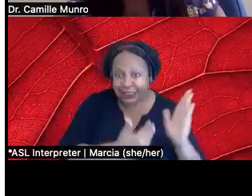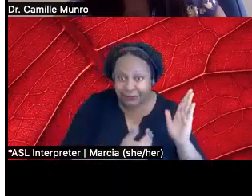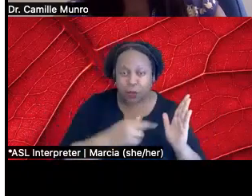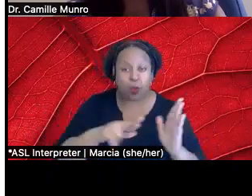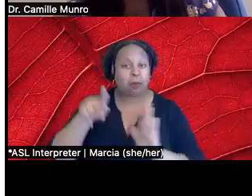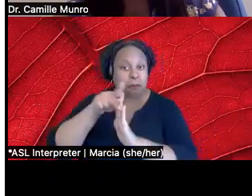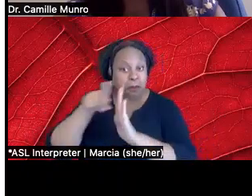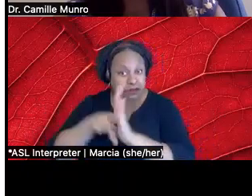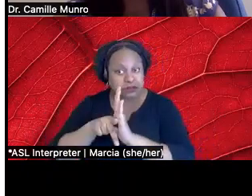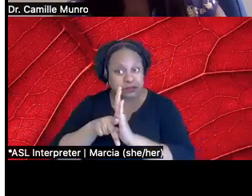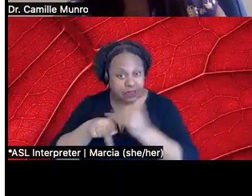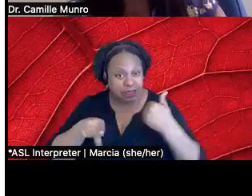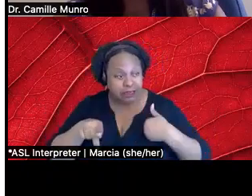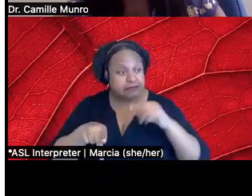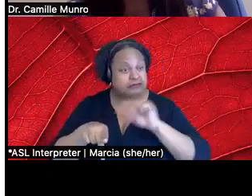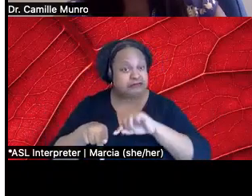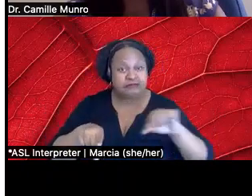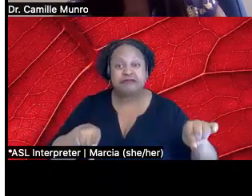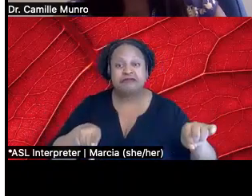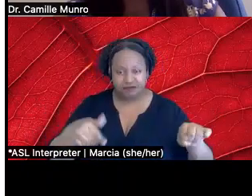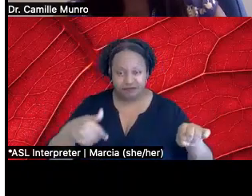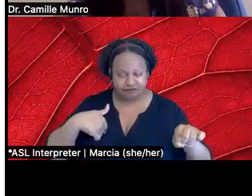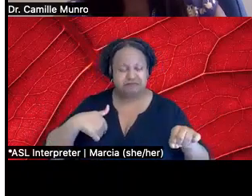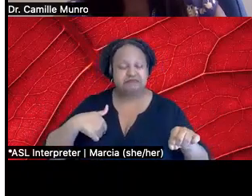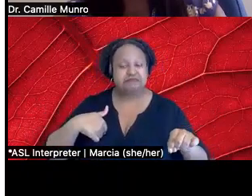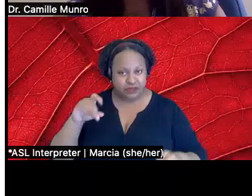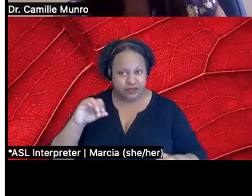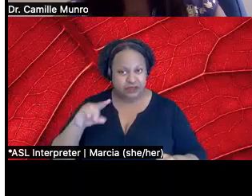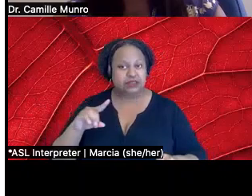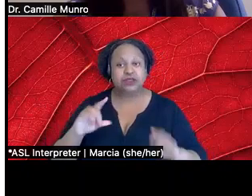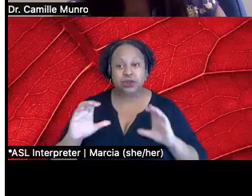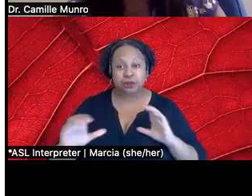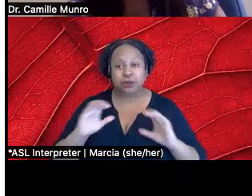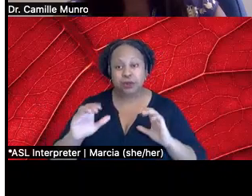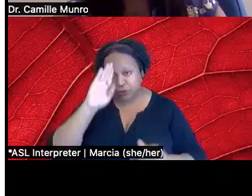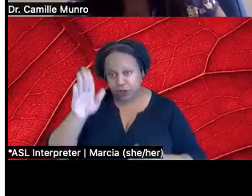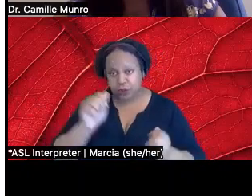And I communicated directly with the largest hospitals in each province